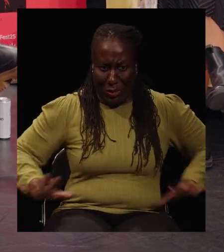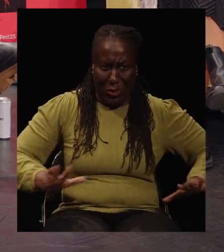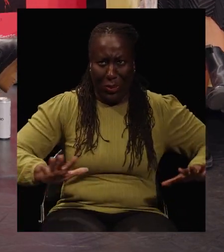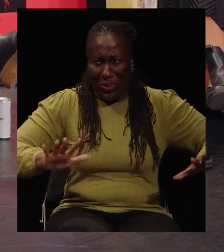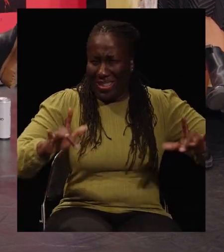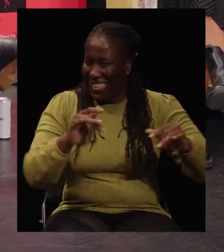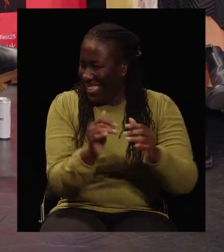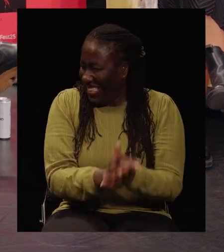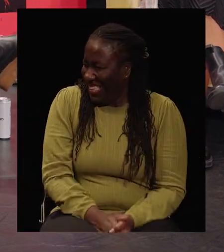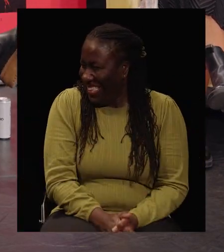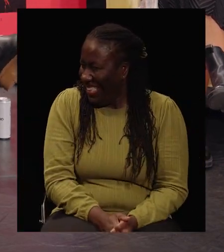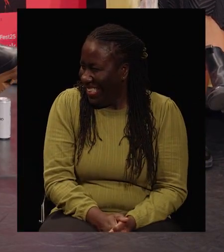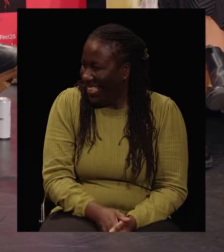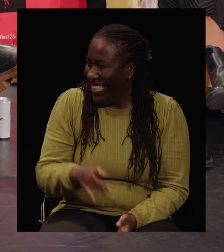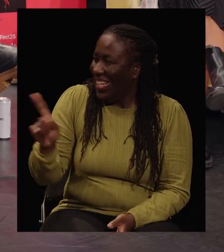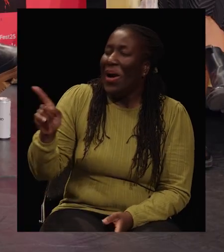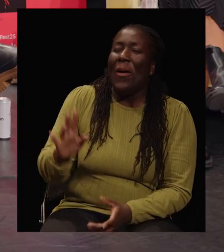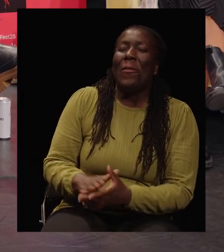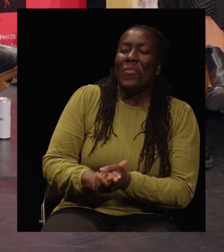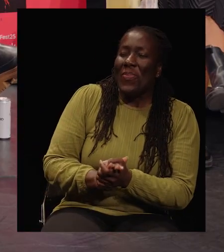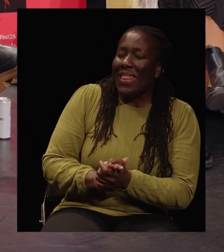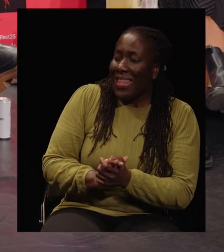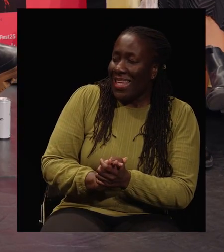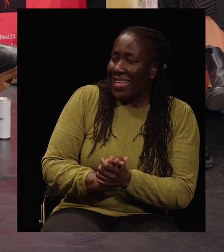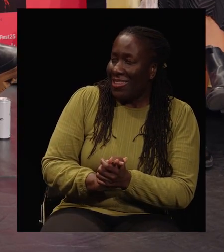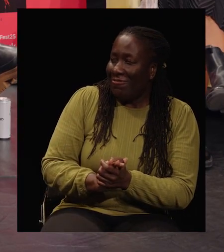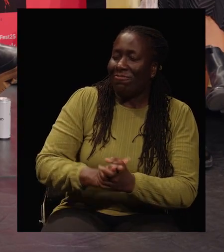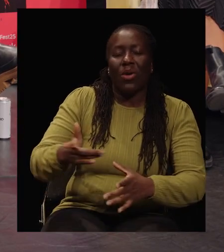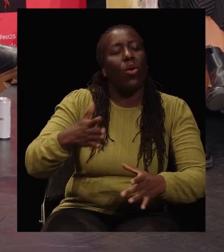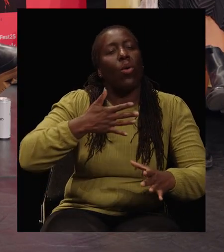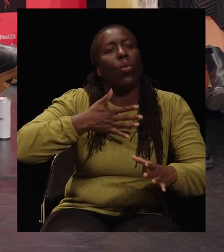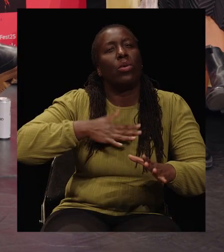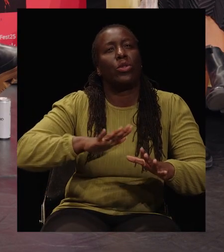Yeah, right now for me to sit still. But, and so we wanted to, I mean,